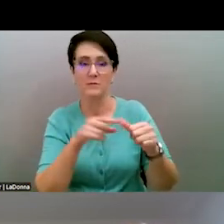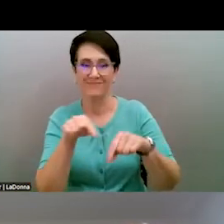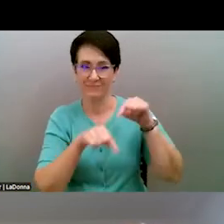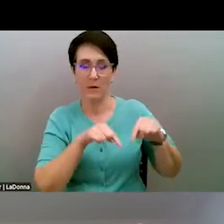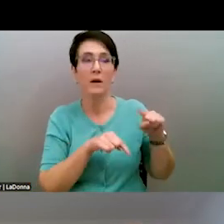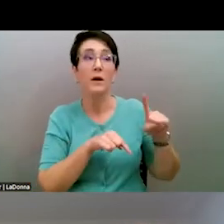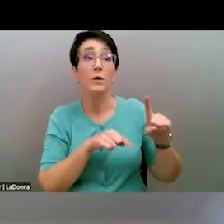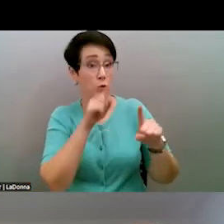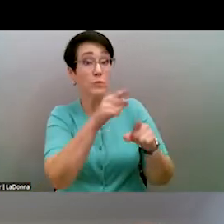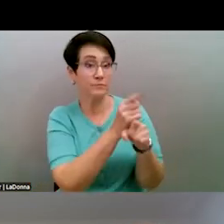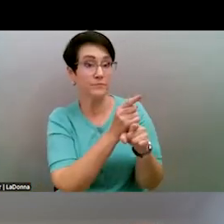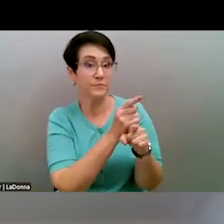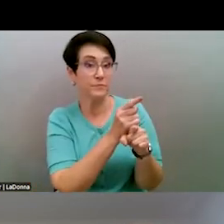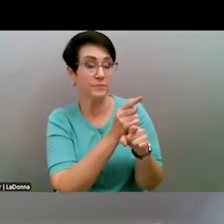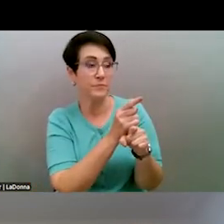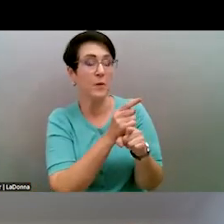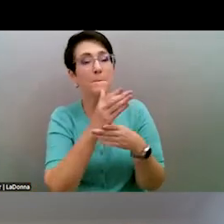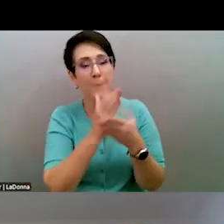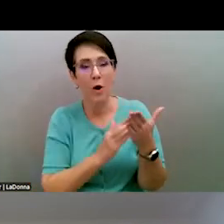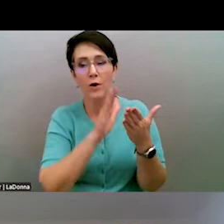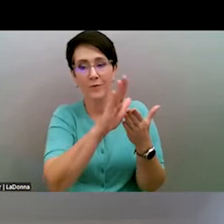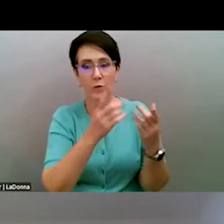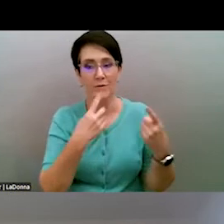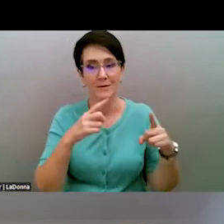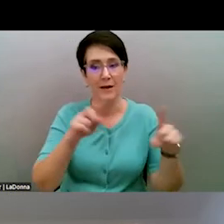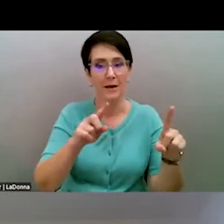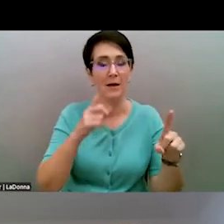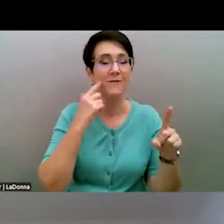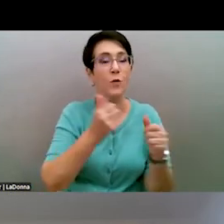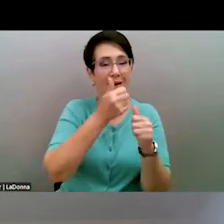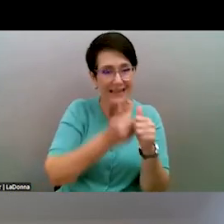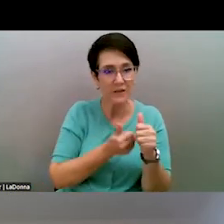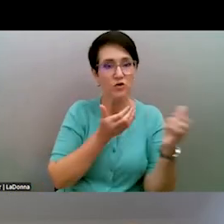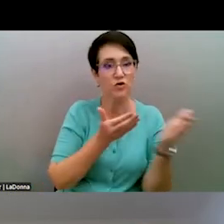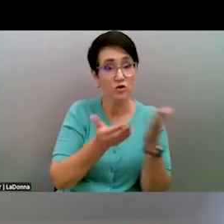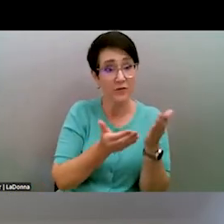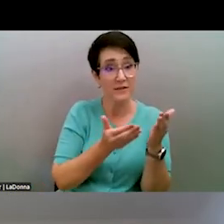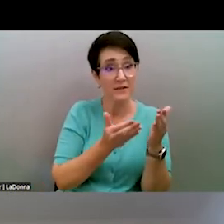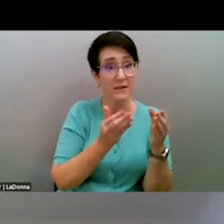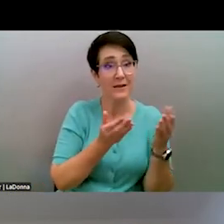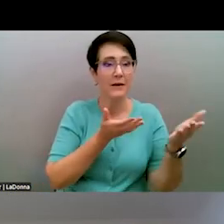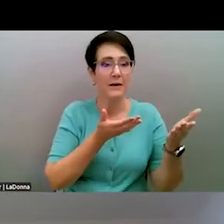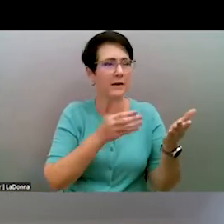SAID THAT, PART OF YOUR SUCCESS HAS BEEN, FOR EACH SERVICE DELIVERY MECHANISM, EACH SERVICE LINE YOU